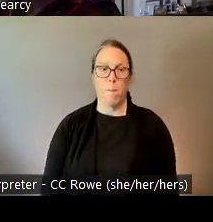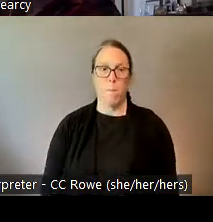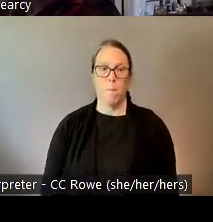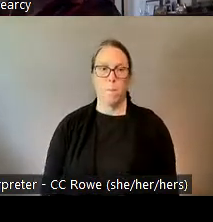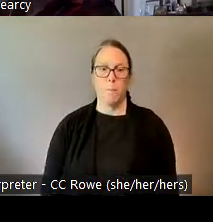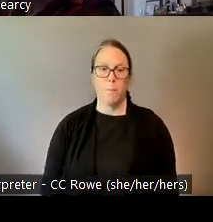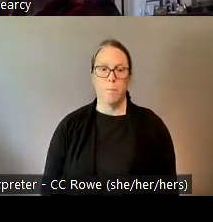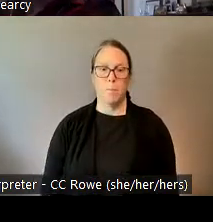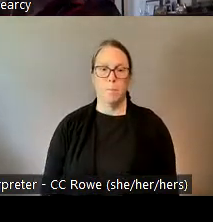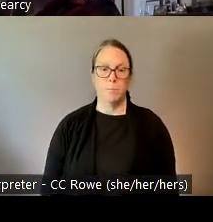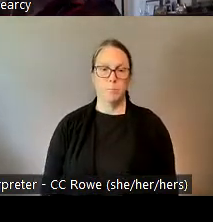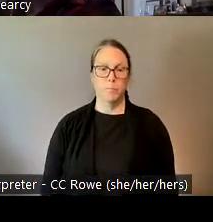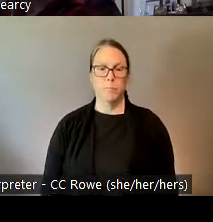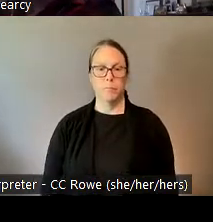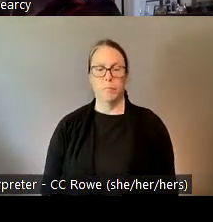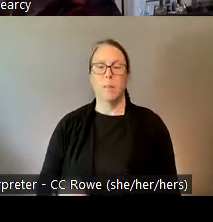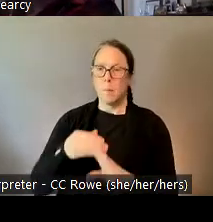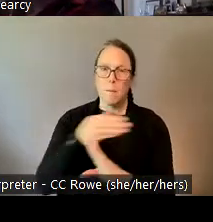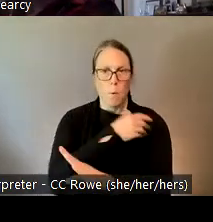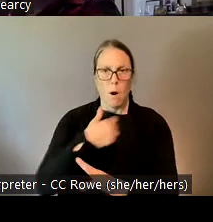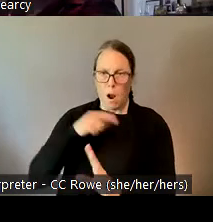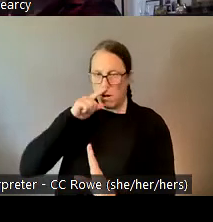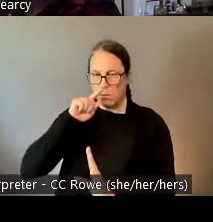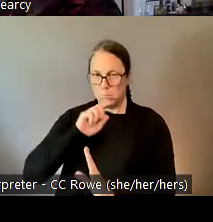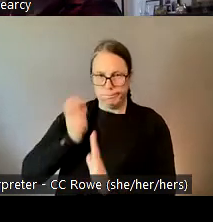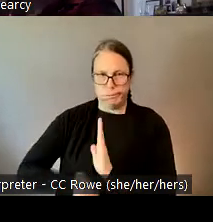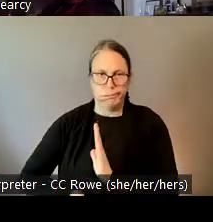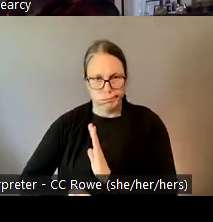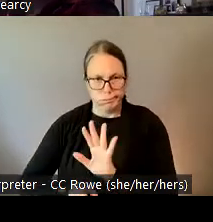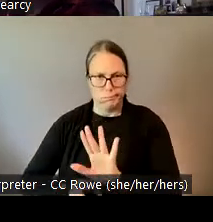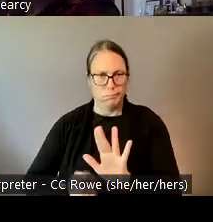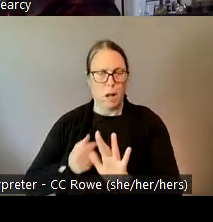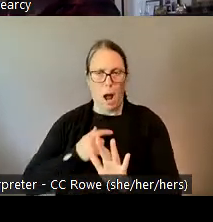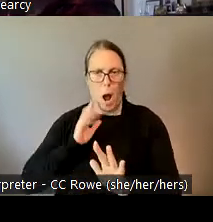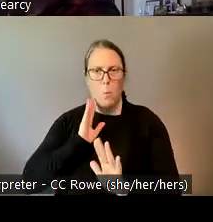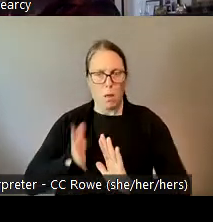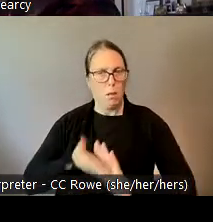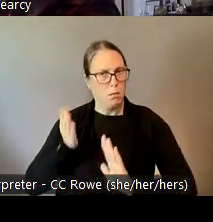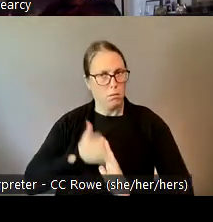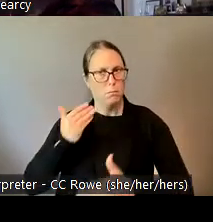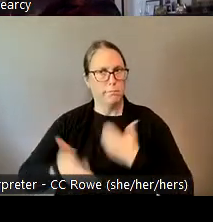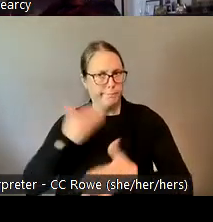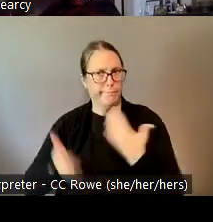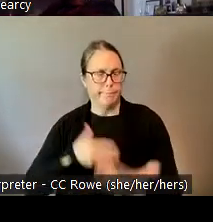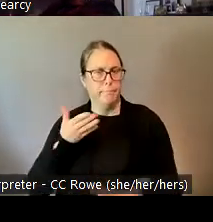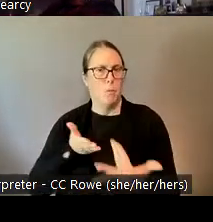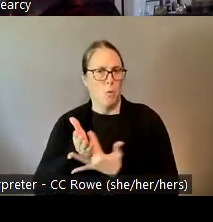And before I get into these, let me just say that I'm gonna run through them, sort of go through all of them